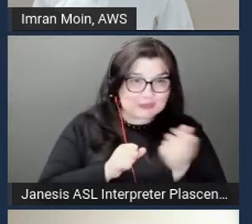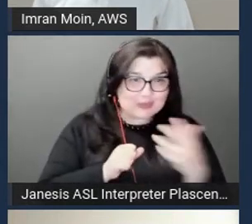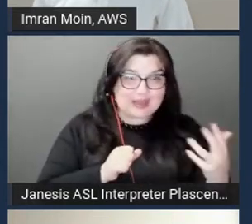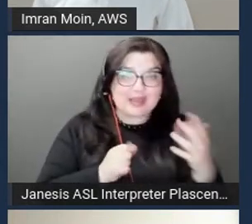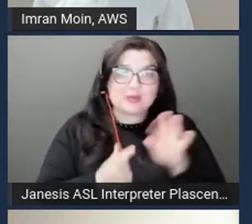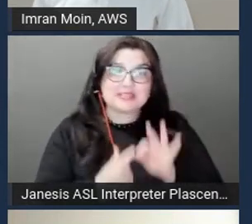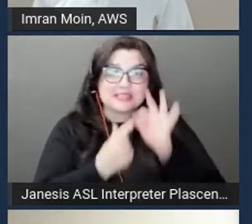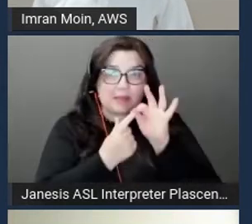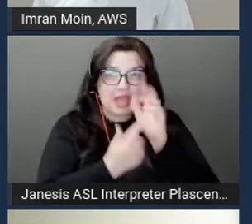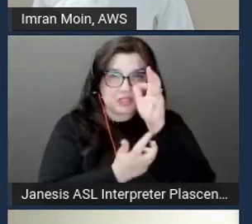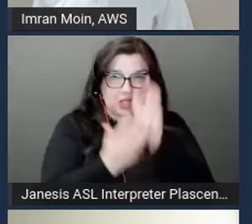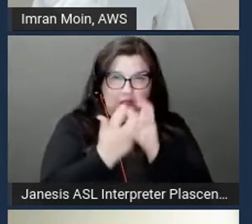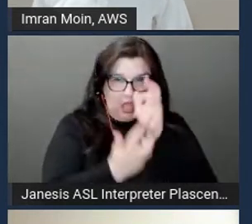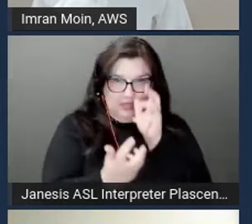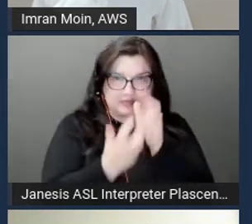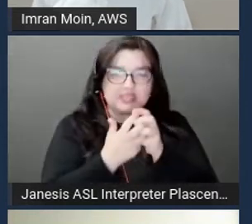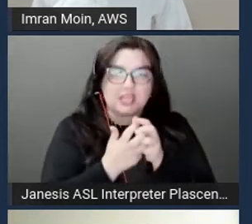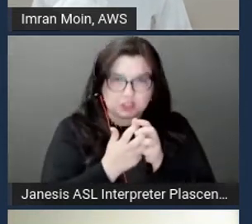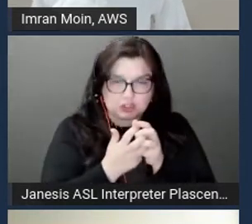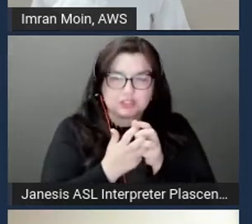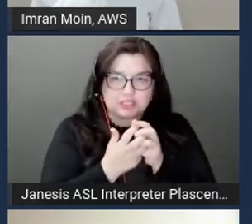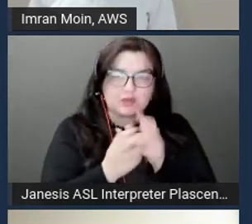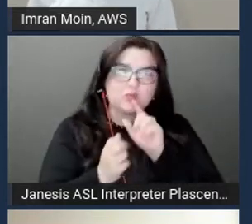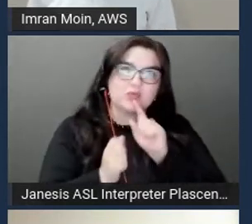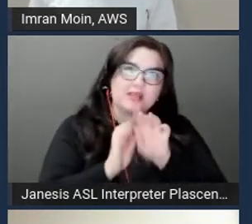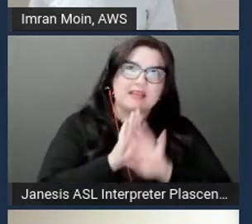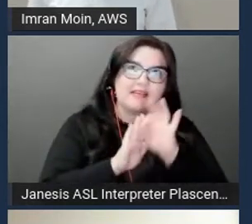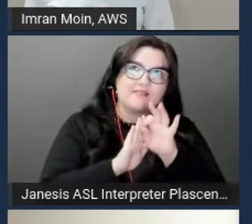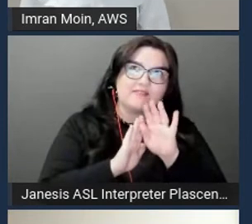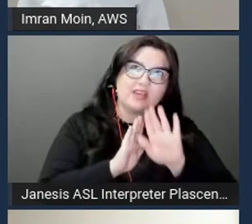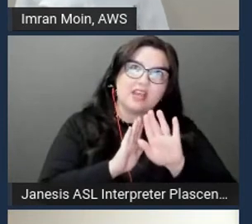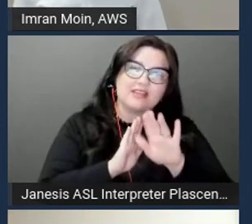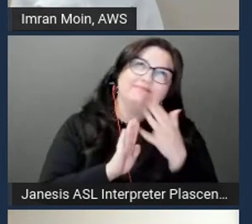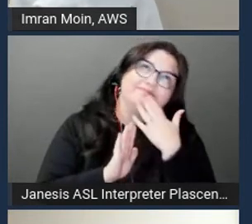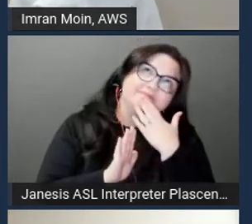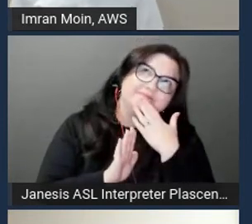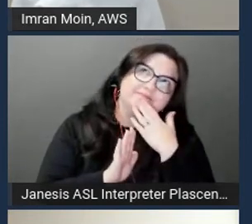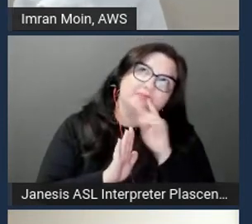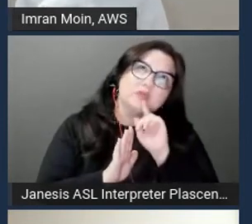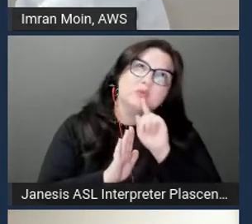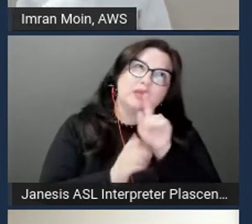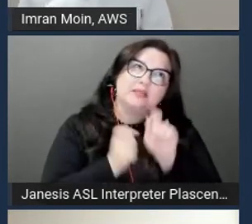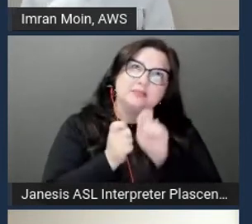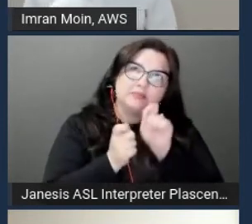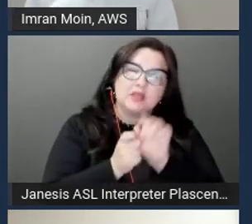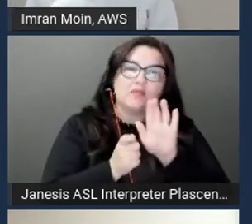is to fine-tune, or not fine-tune, like specifically build a solution for your requirement,